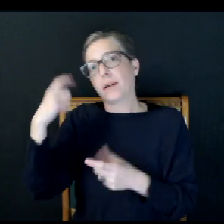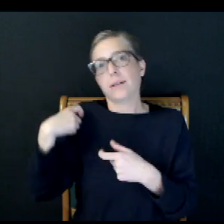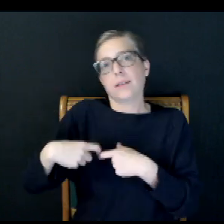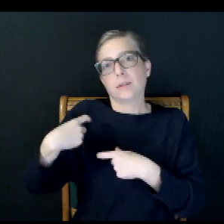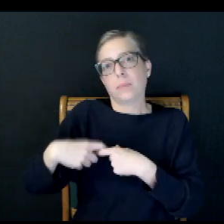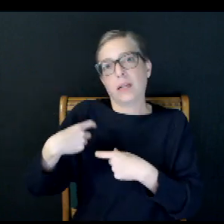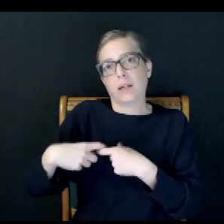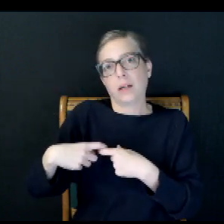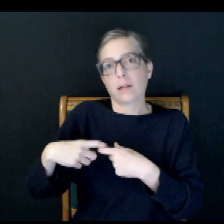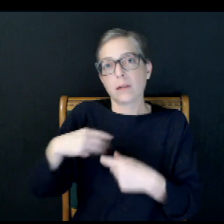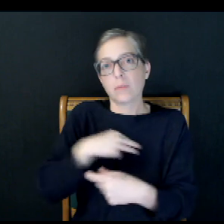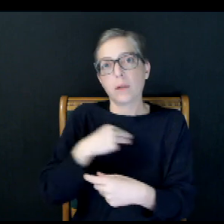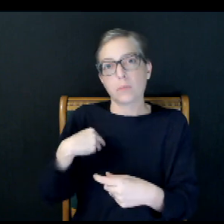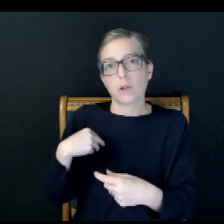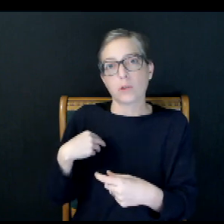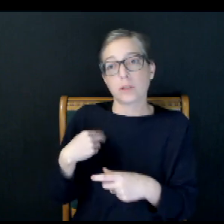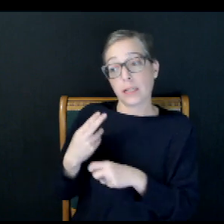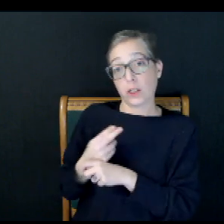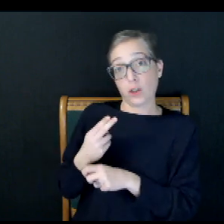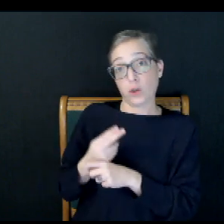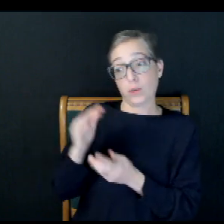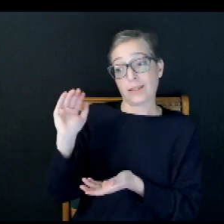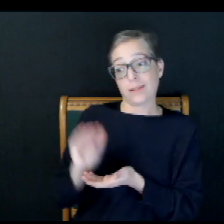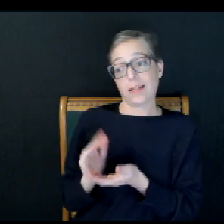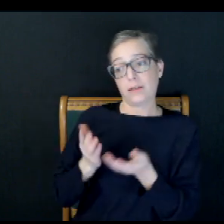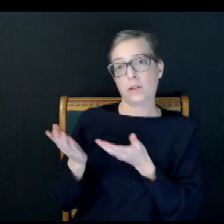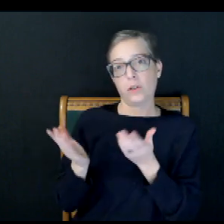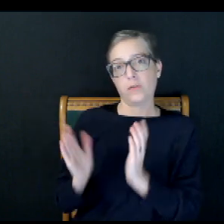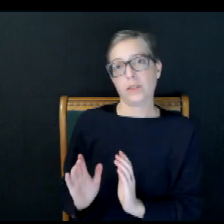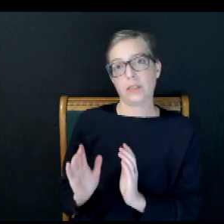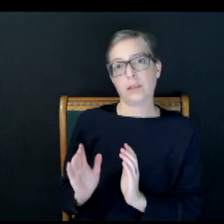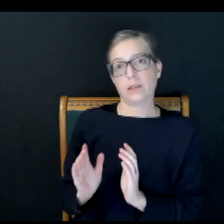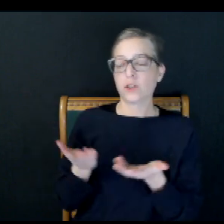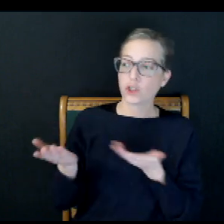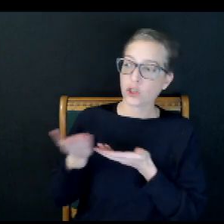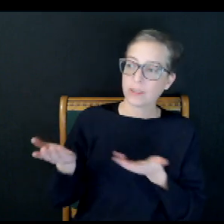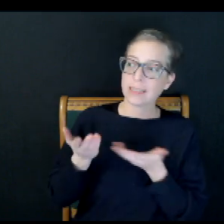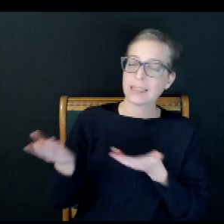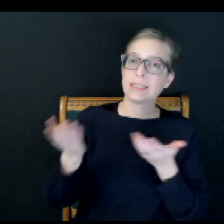Are using fewer services than folks than other racial groups.